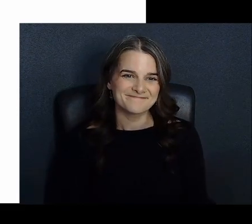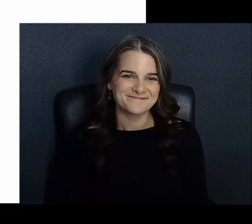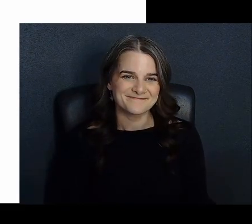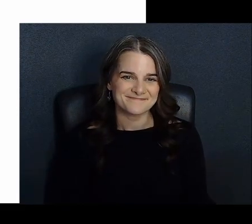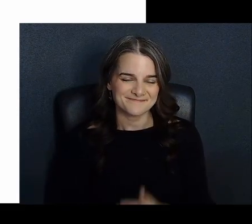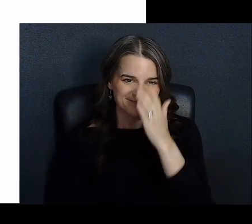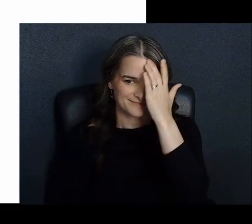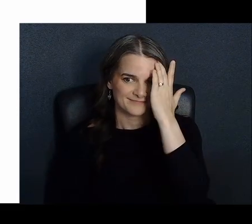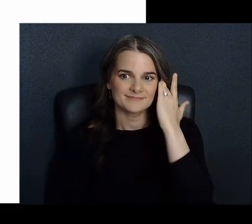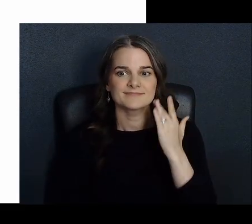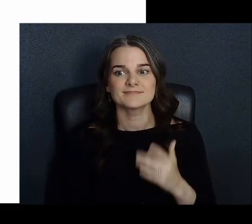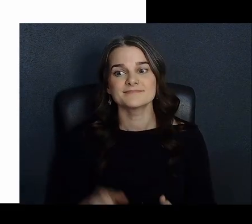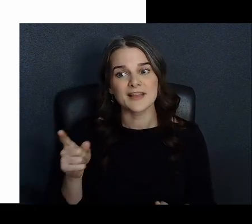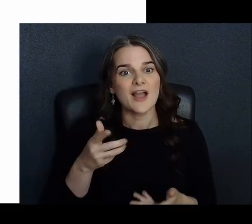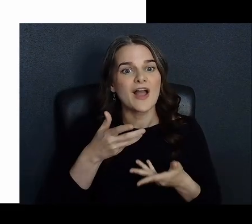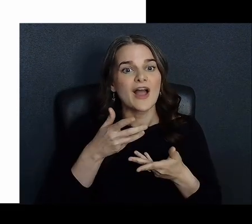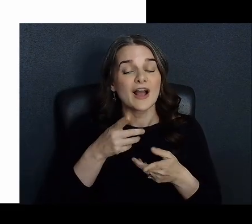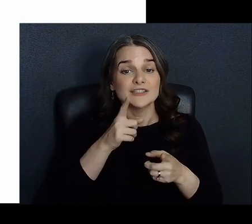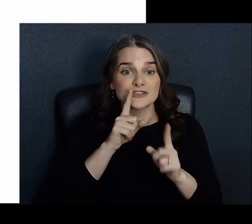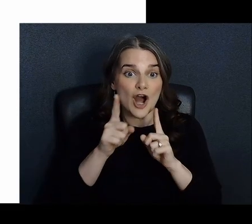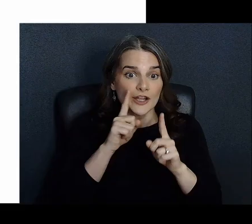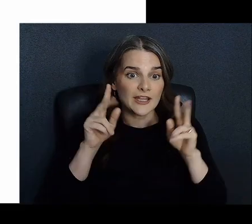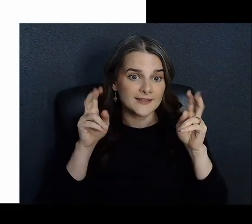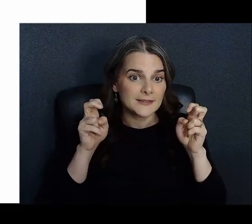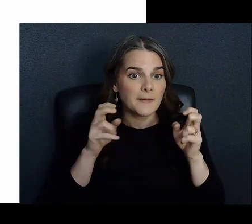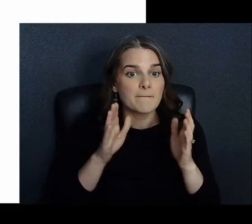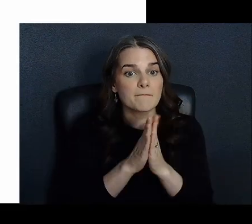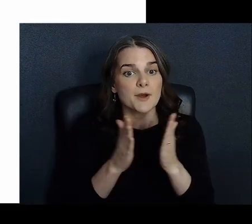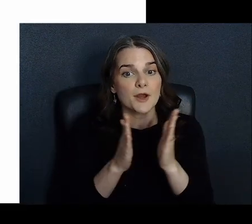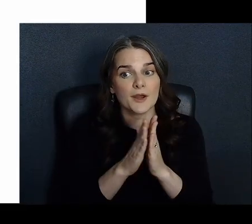The Talking Book players. Again, I've been a member of the Talking Book program